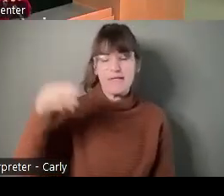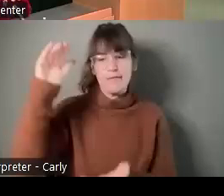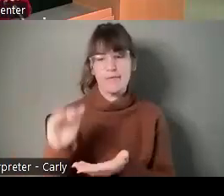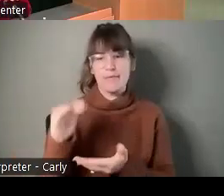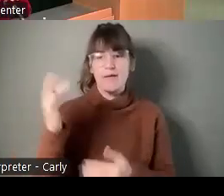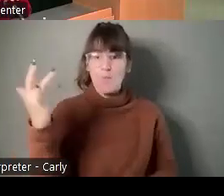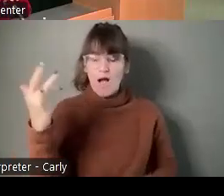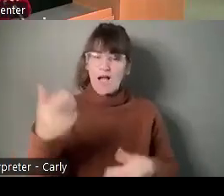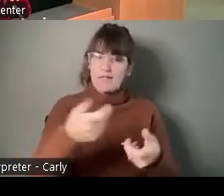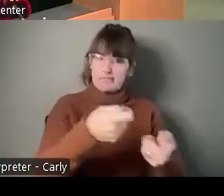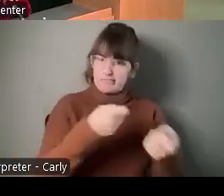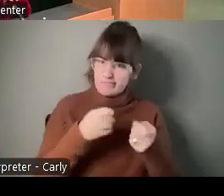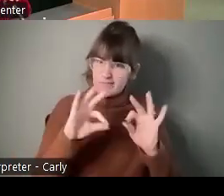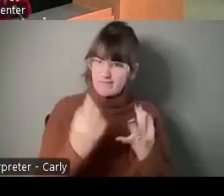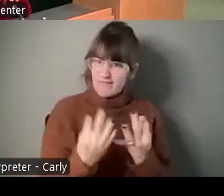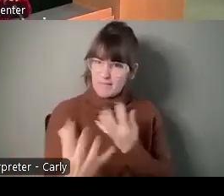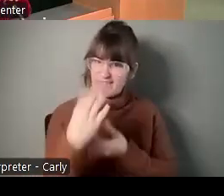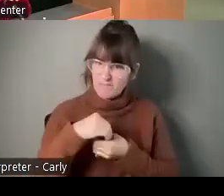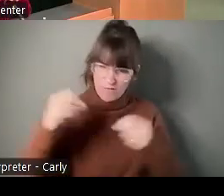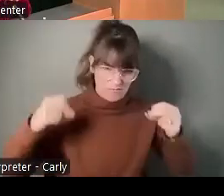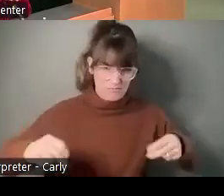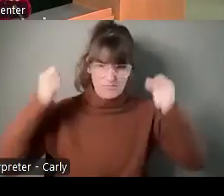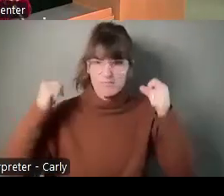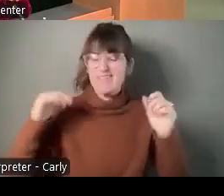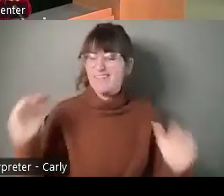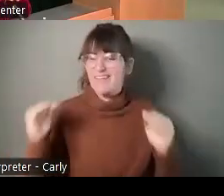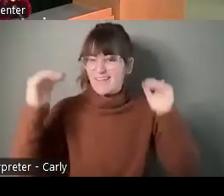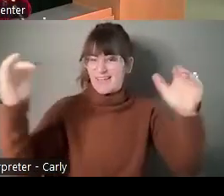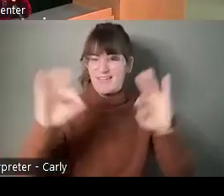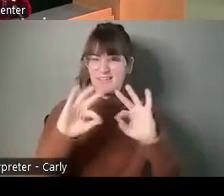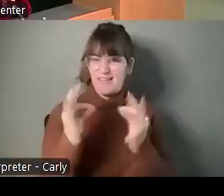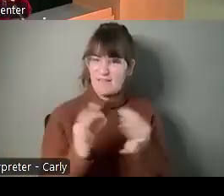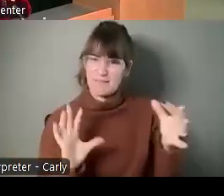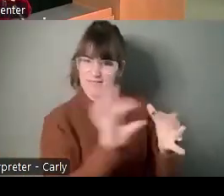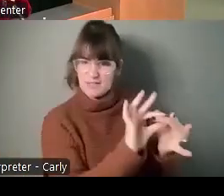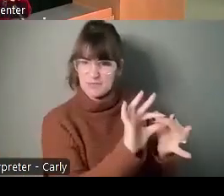engaging the family right away. And the goal is to enhance that family attachment um as as